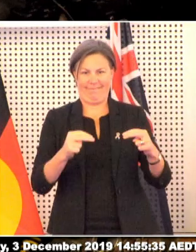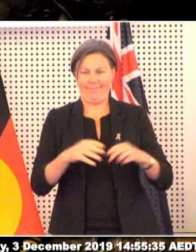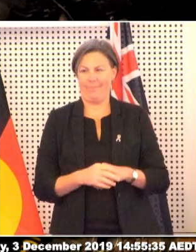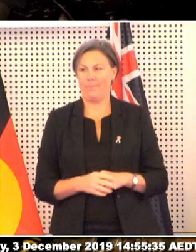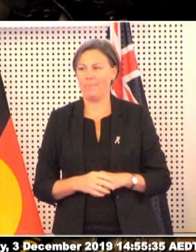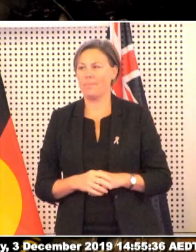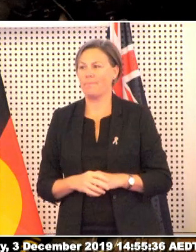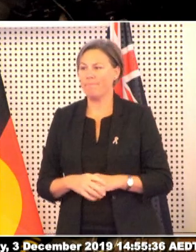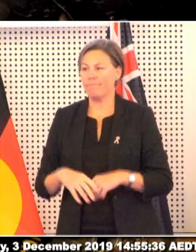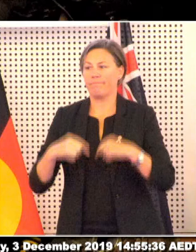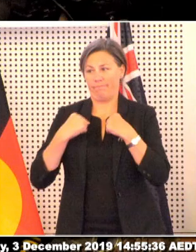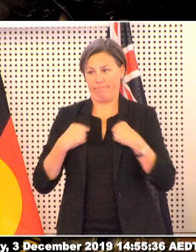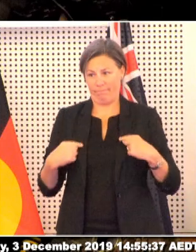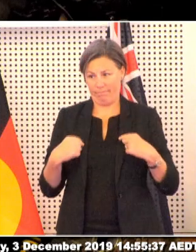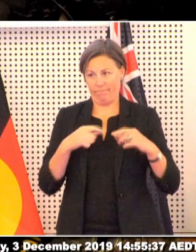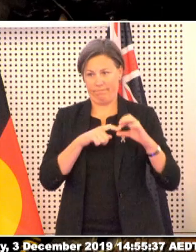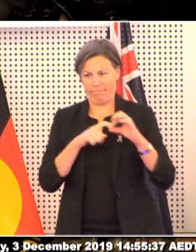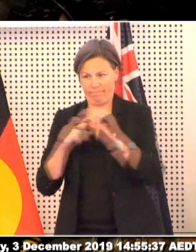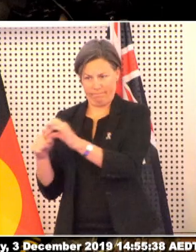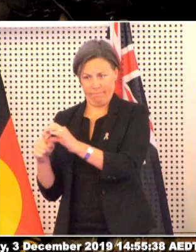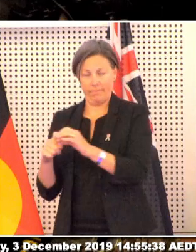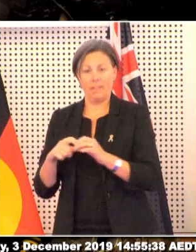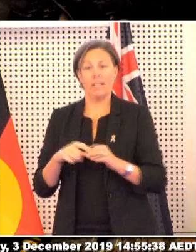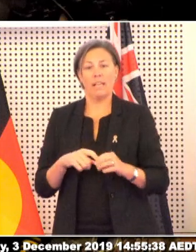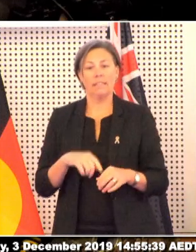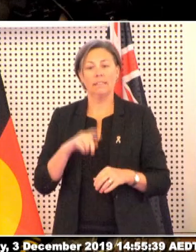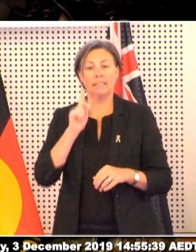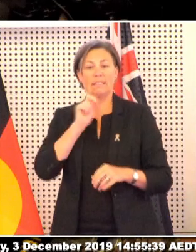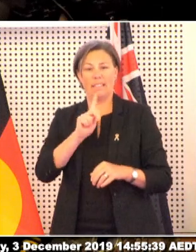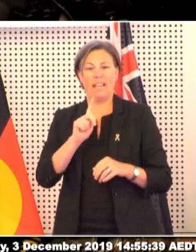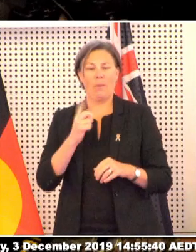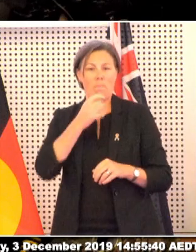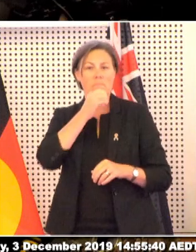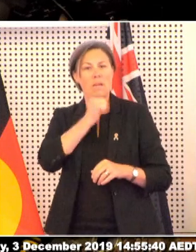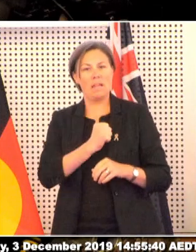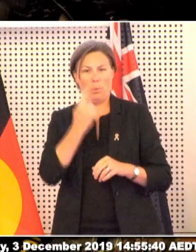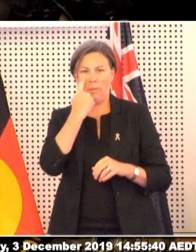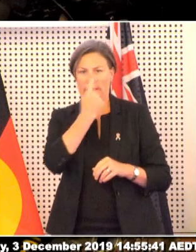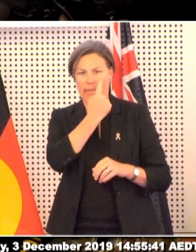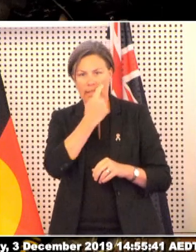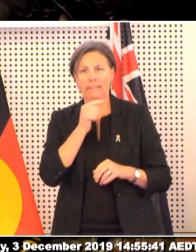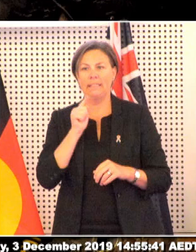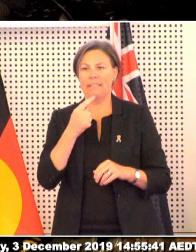routine took away his dignity. And I think he said just moving into that environment that he felt that he lost